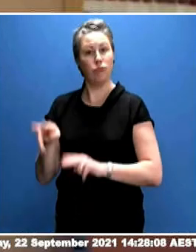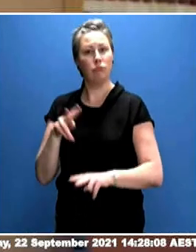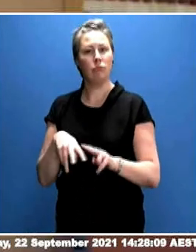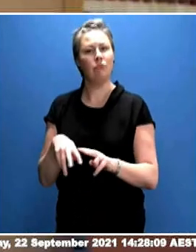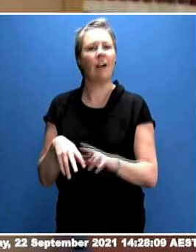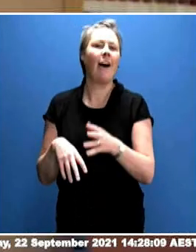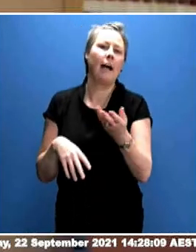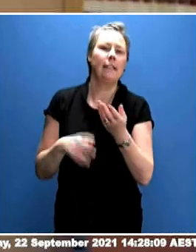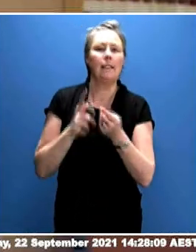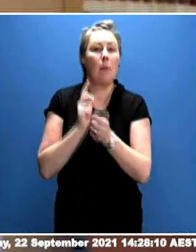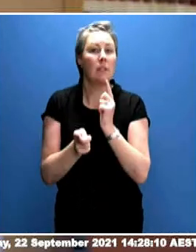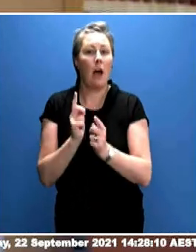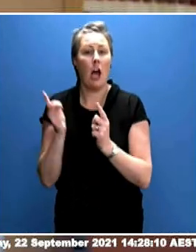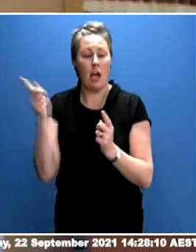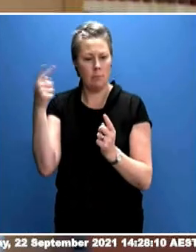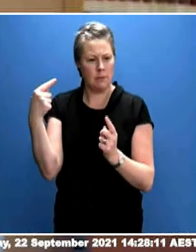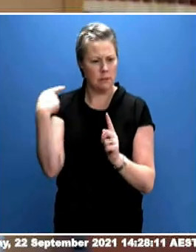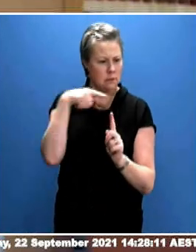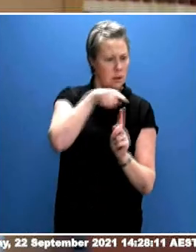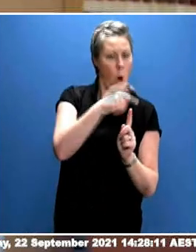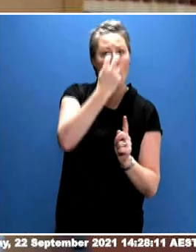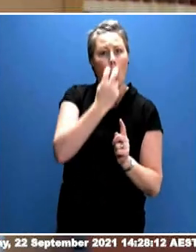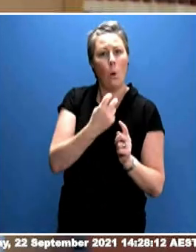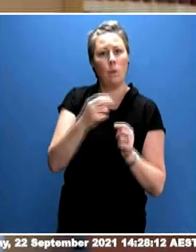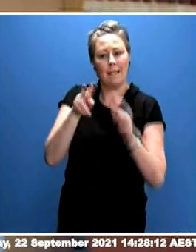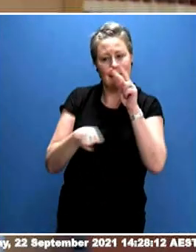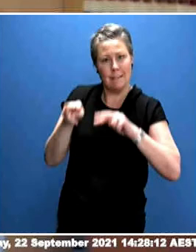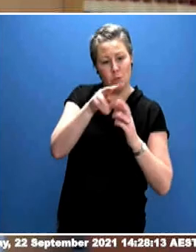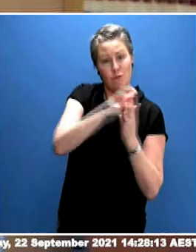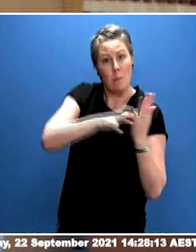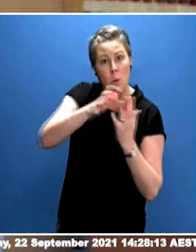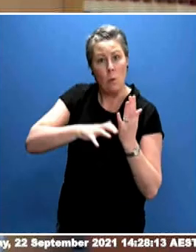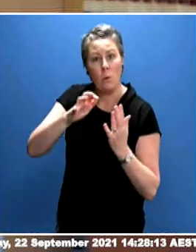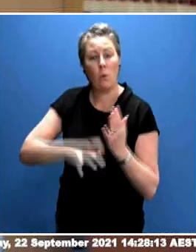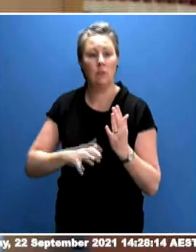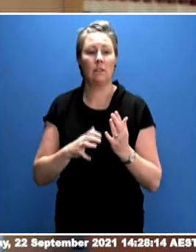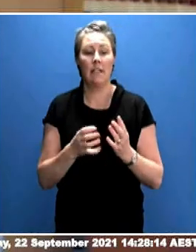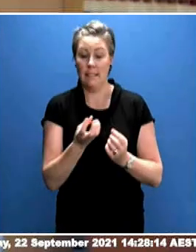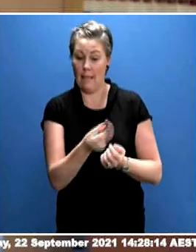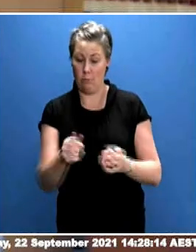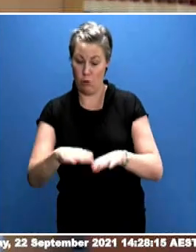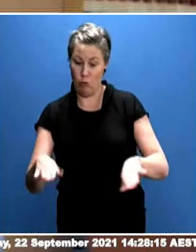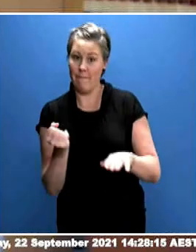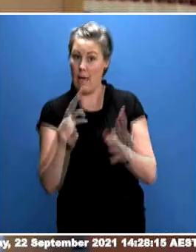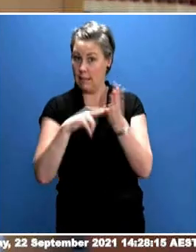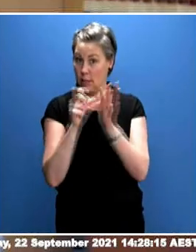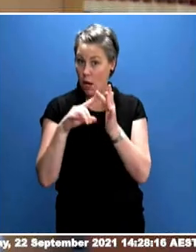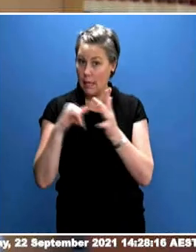Some of it may be from assessment that have come with the child. A number of our children have NDIS plans, so we have